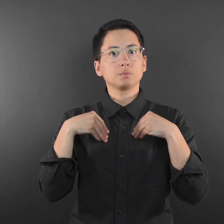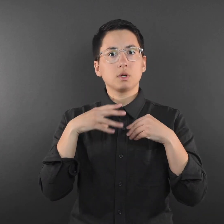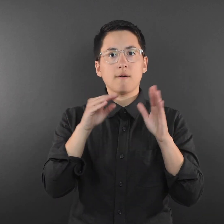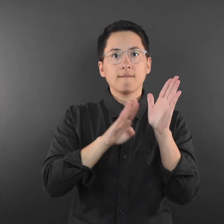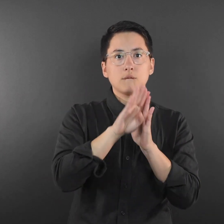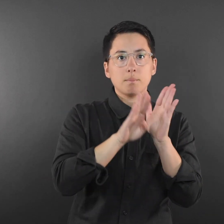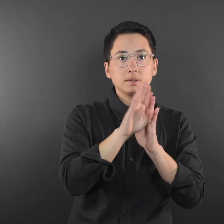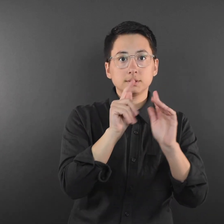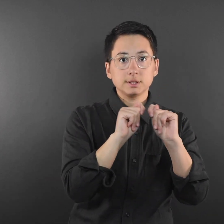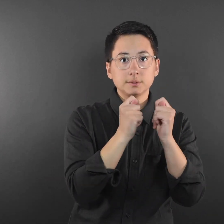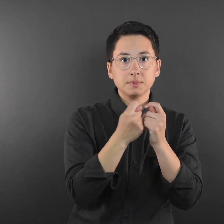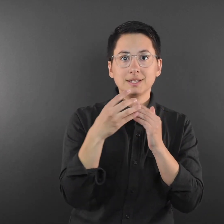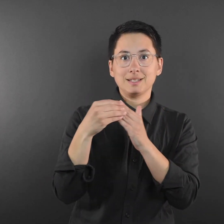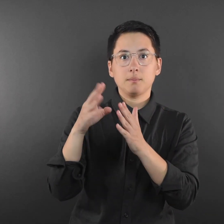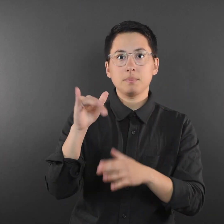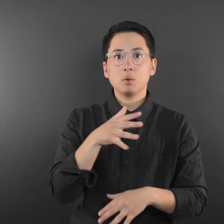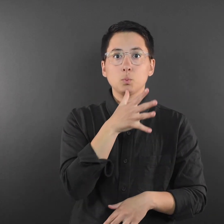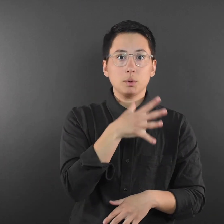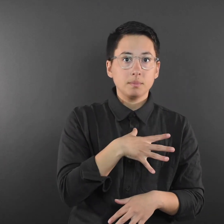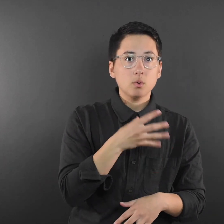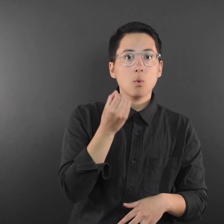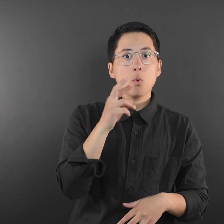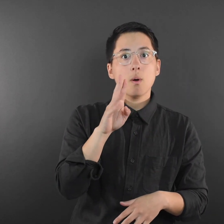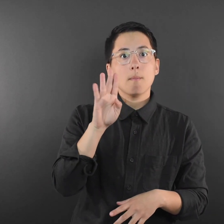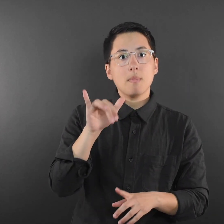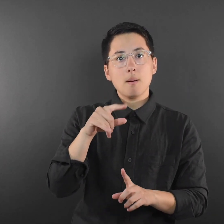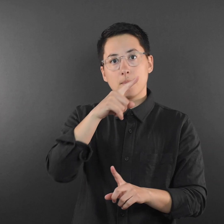led by women or by Black, Indigenous or people of color.